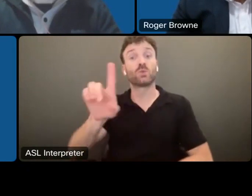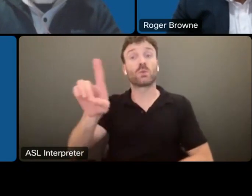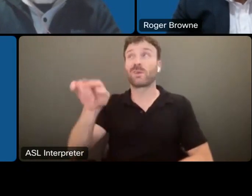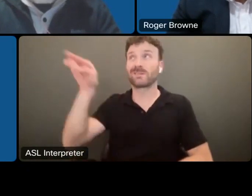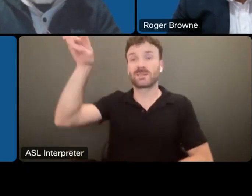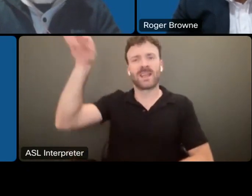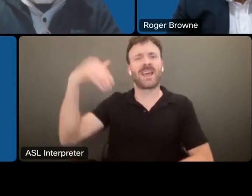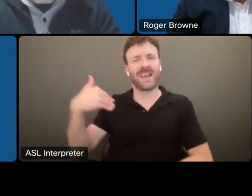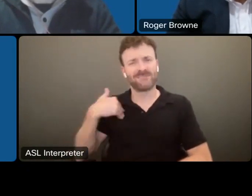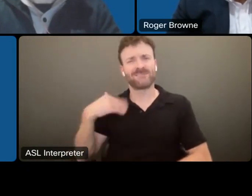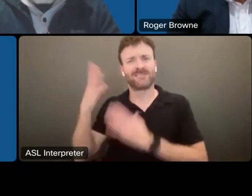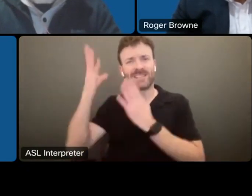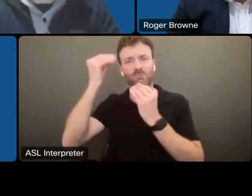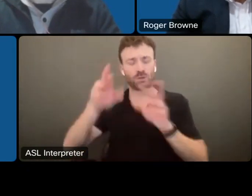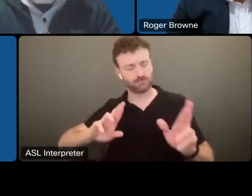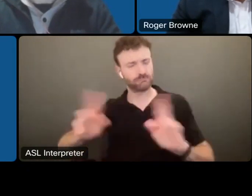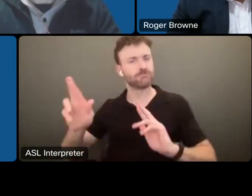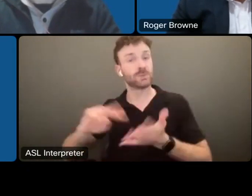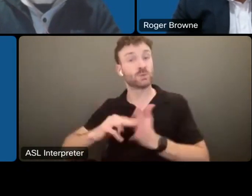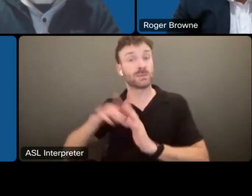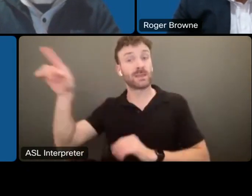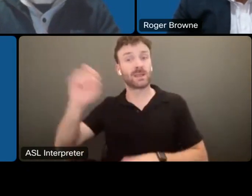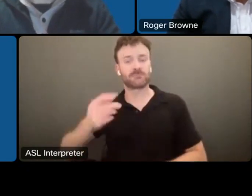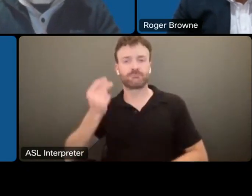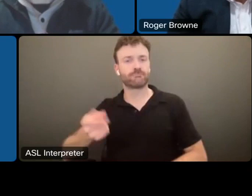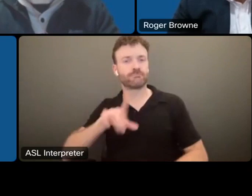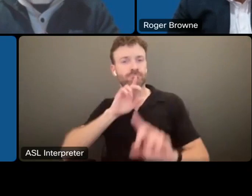have all that information at their fingertips, that they can very quickly respond to issues